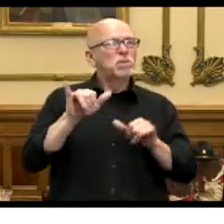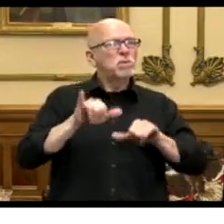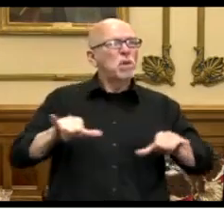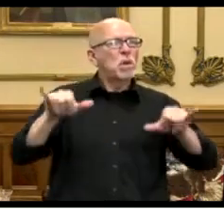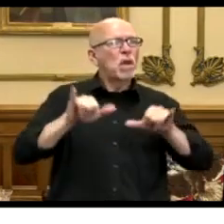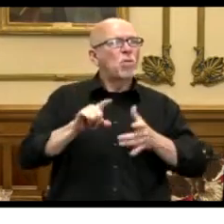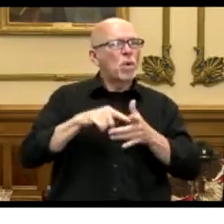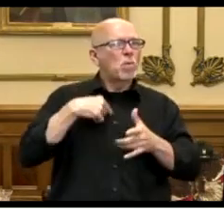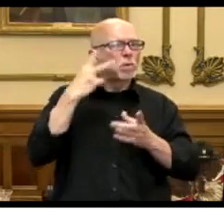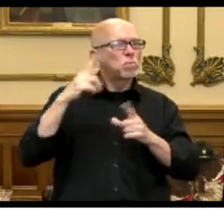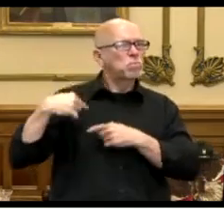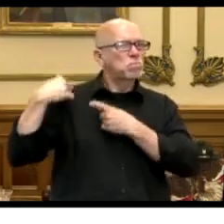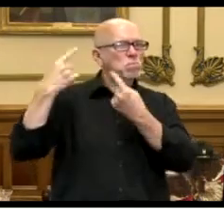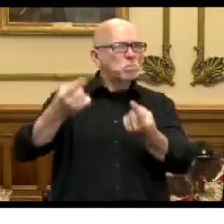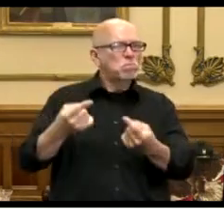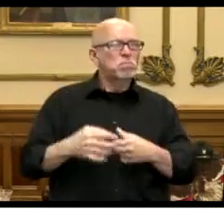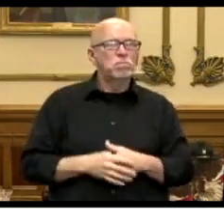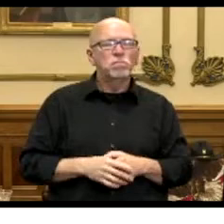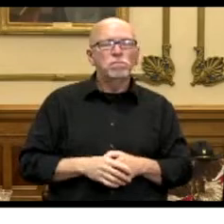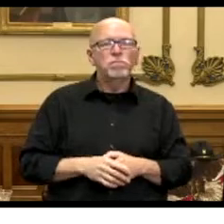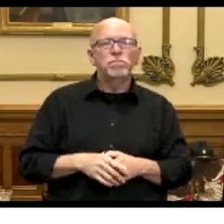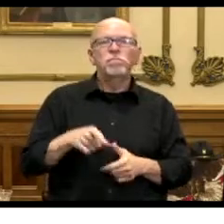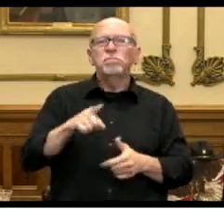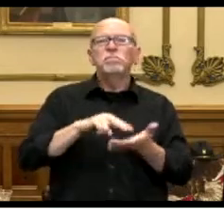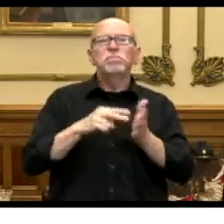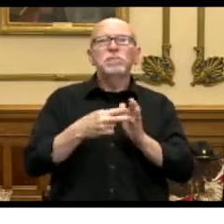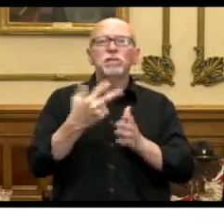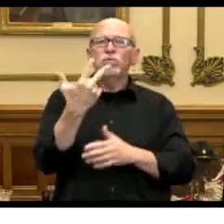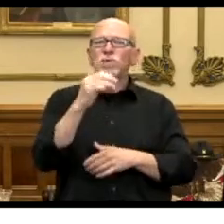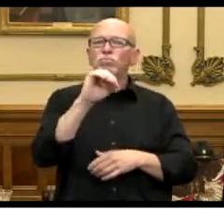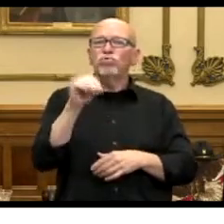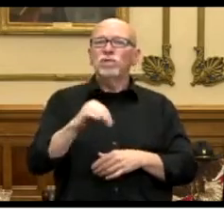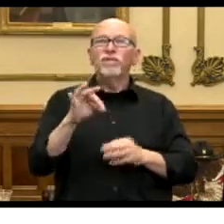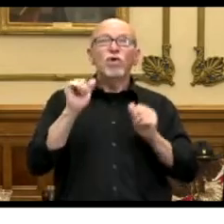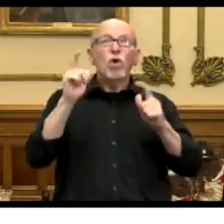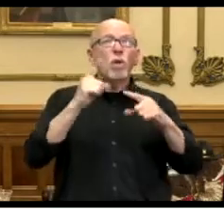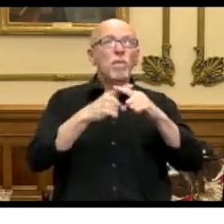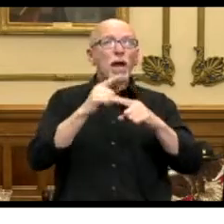we've been seeing in past weeks. This represents 3% of all positive patients.